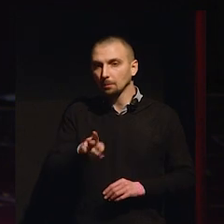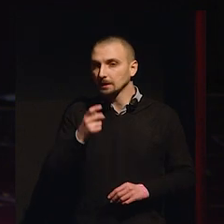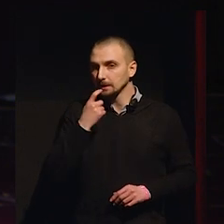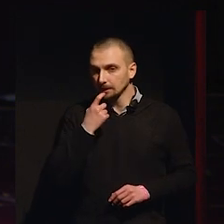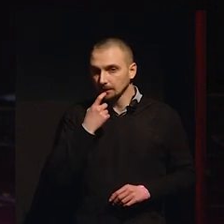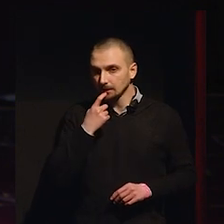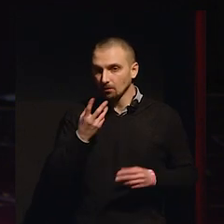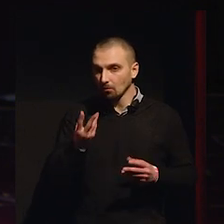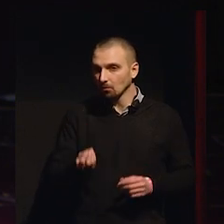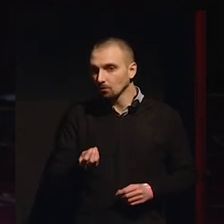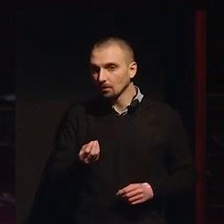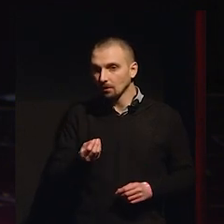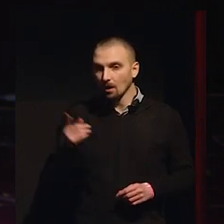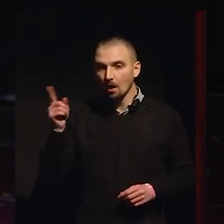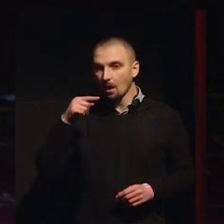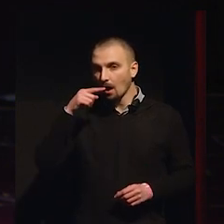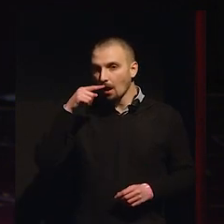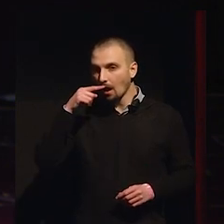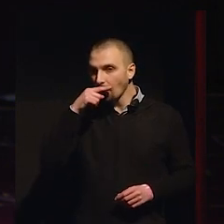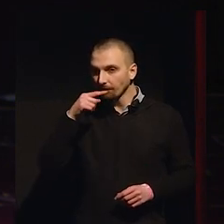In the 2000s, Africa was free of poliomyelitis.